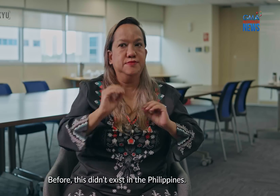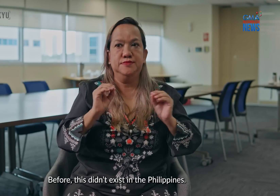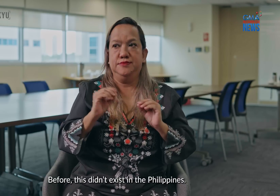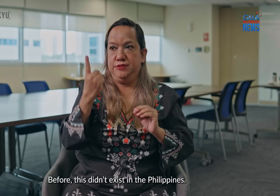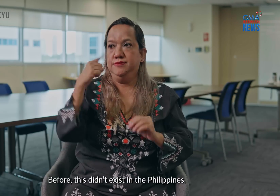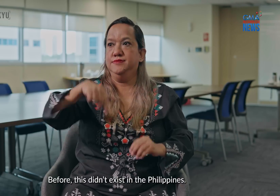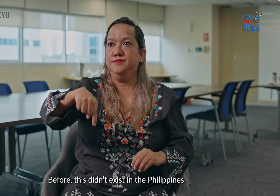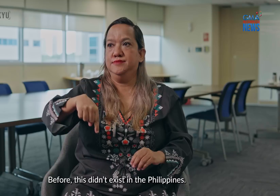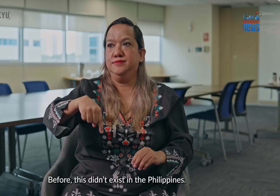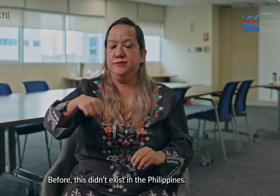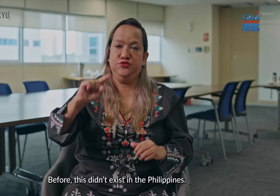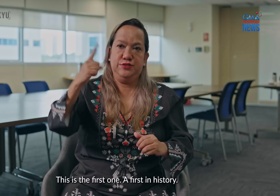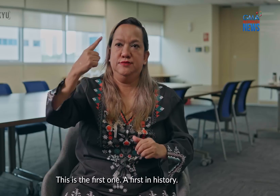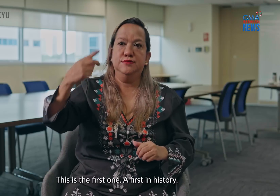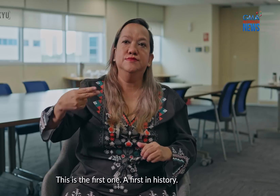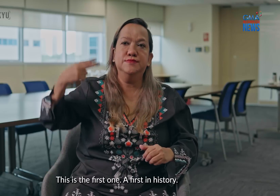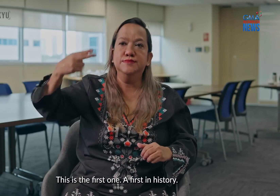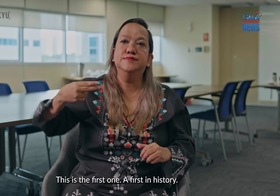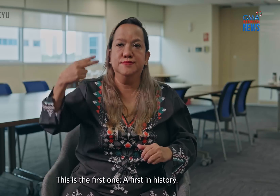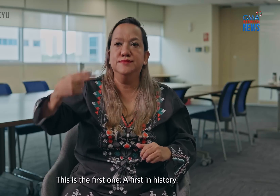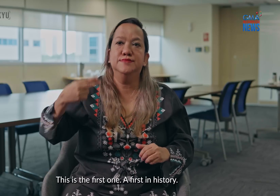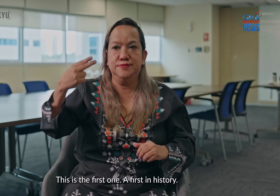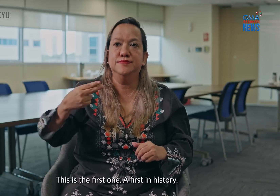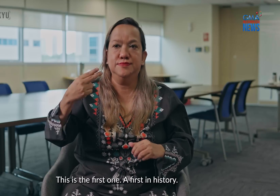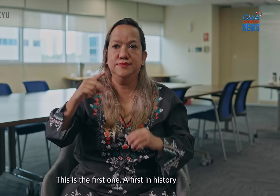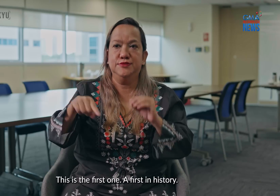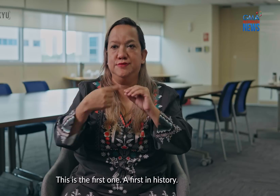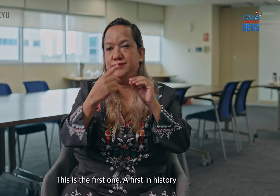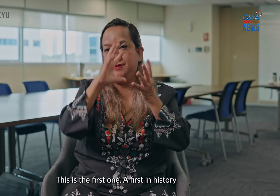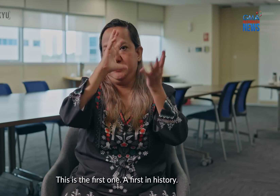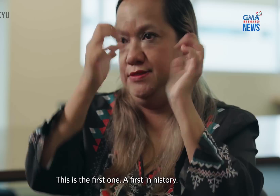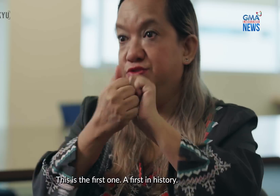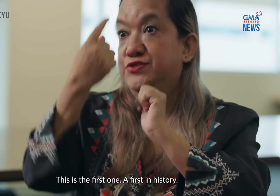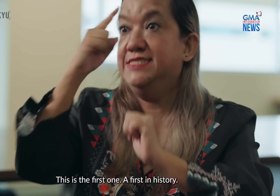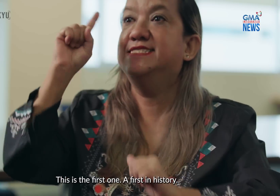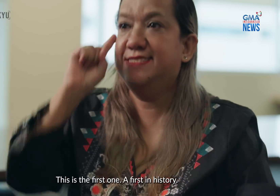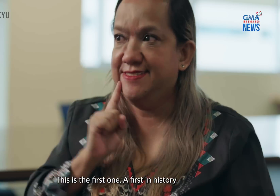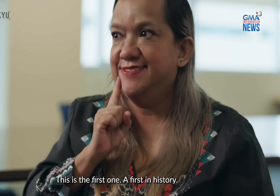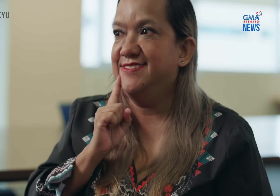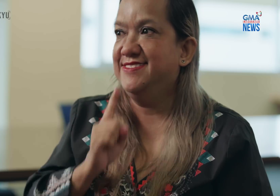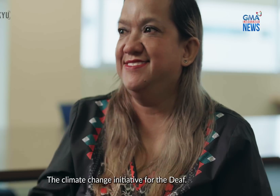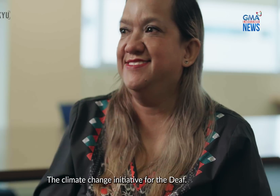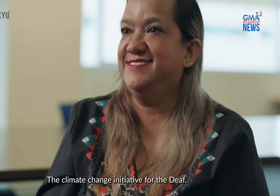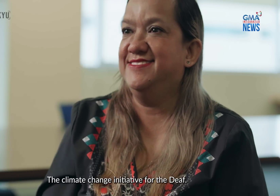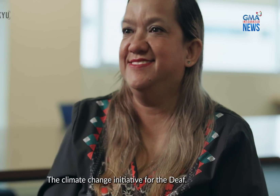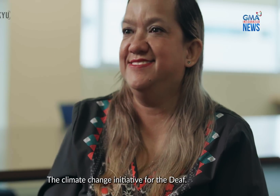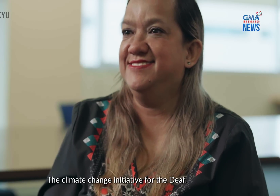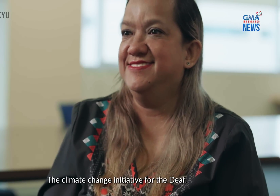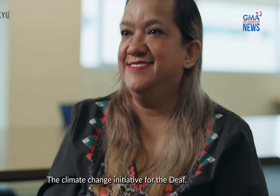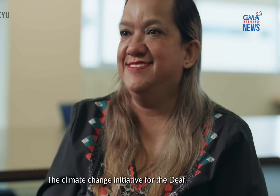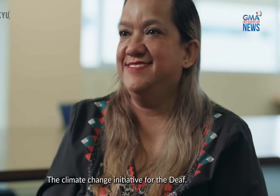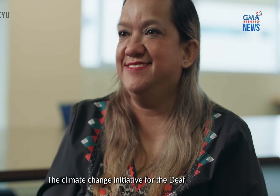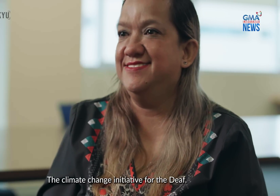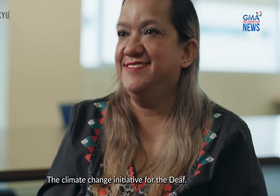Actually, yes. This is the first. In relation to climate change, this is the first project of its kind in the Philippines— Project SIGND.